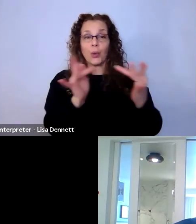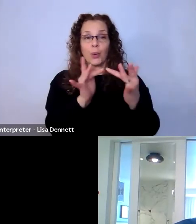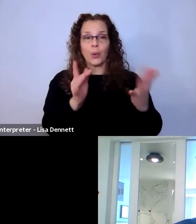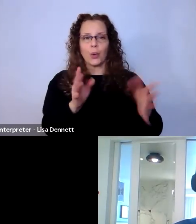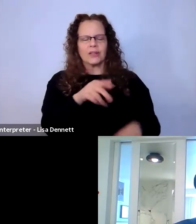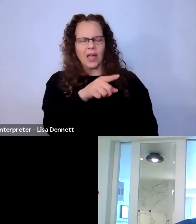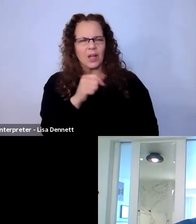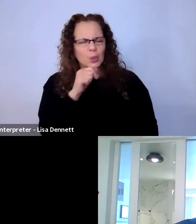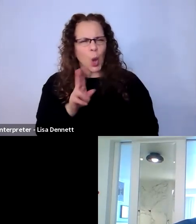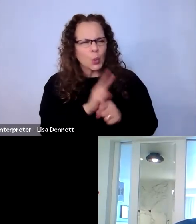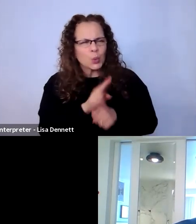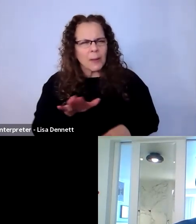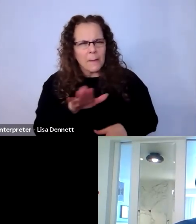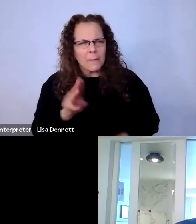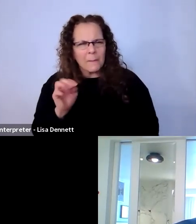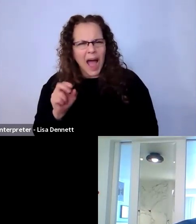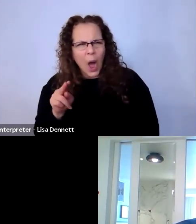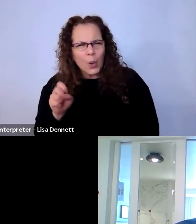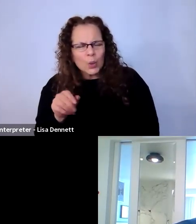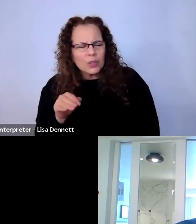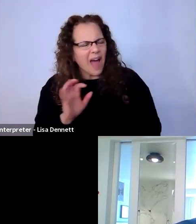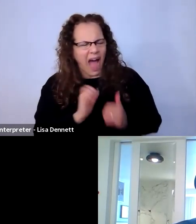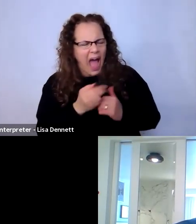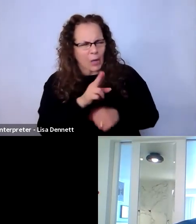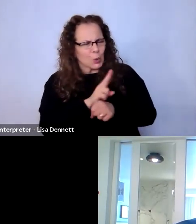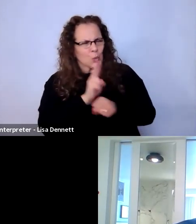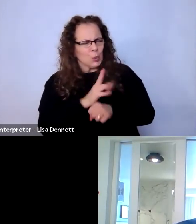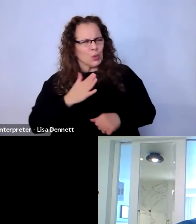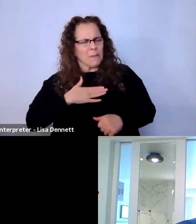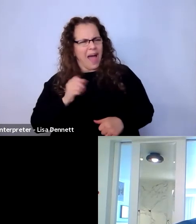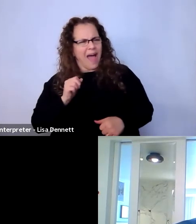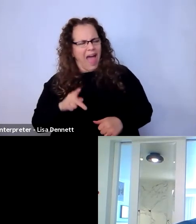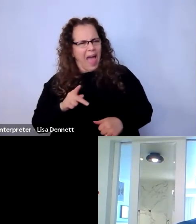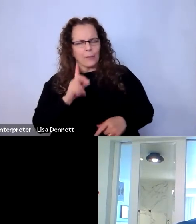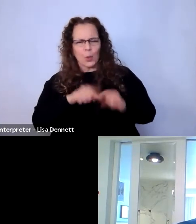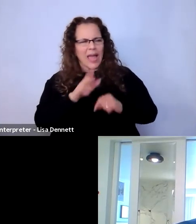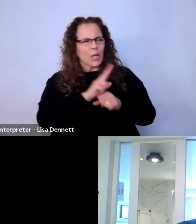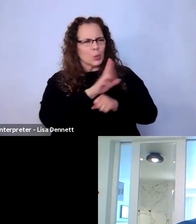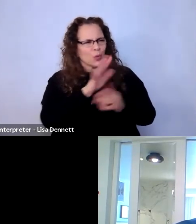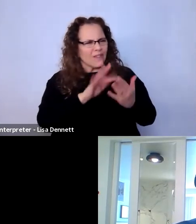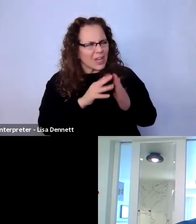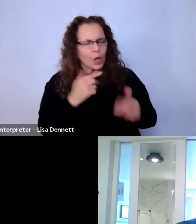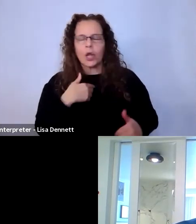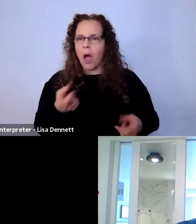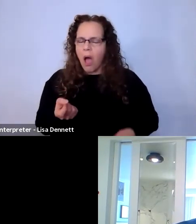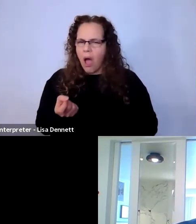How do you how do you afraid, are you using my mobile APP if you can't use your fingers what, how do you do that.